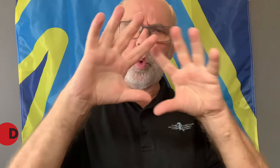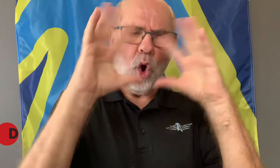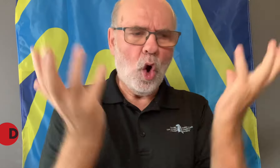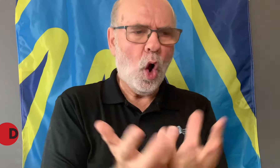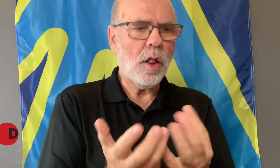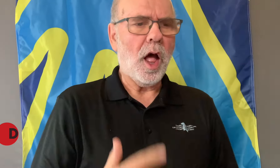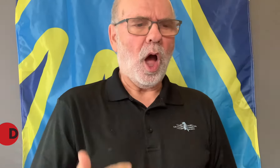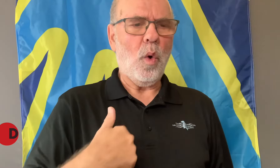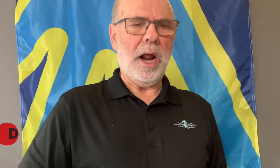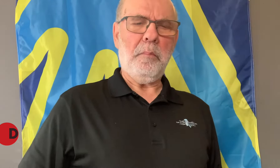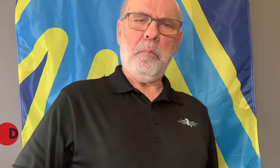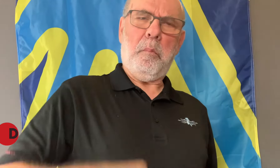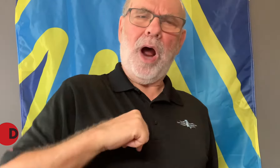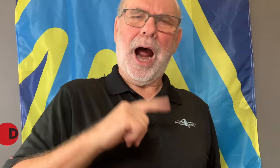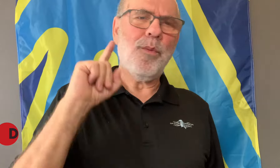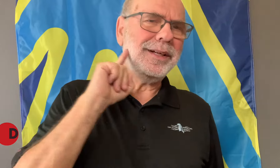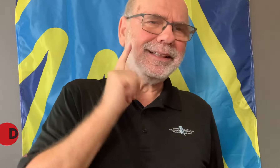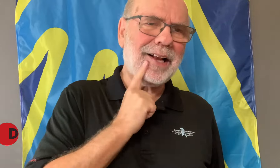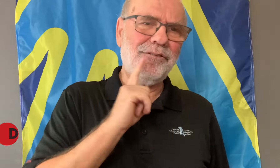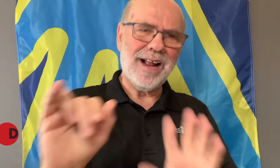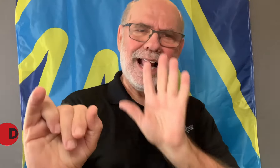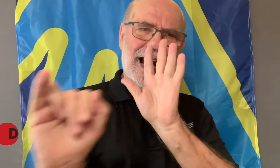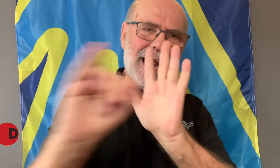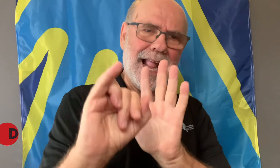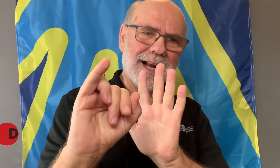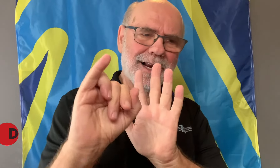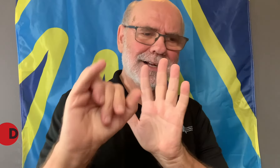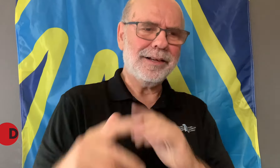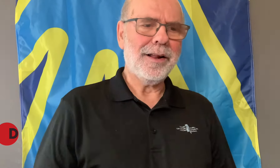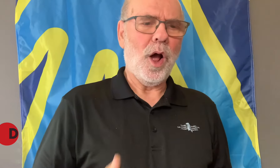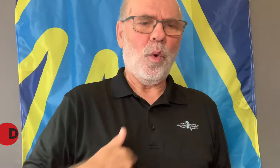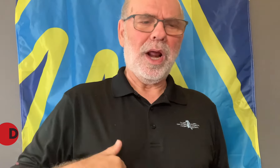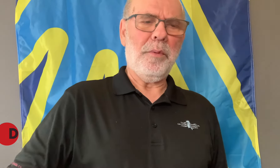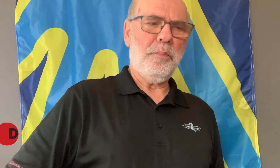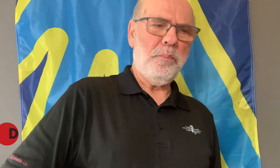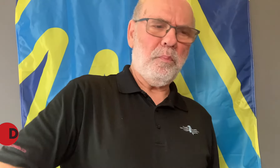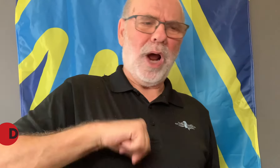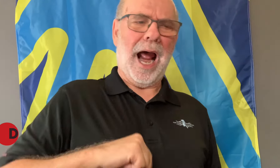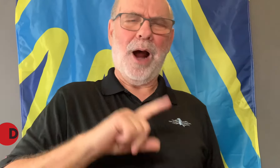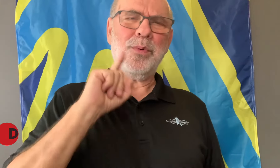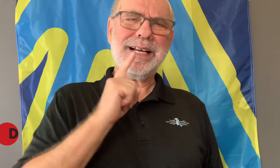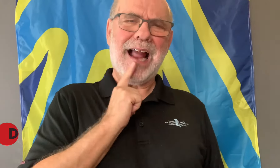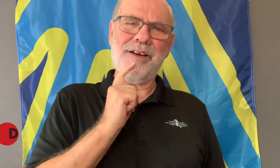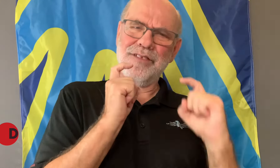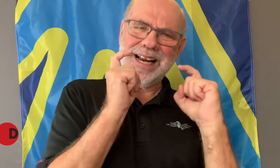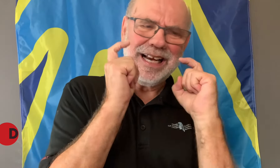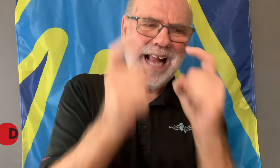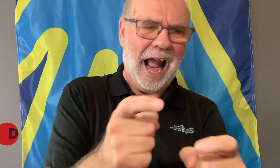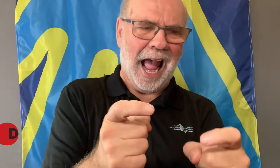in the world. We are proud of the Deaf Identity. Deaf Culture We are proud of Deaf Gain.